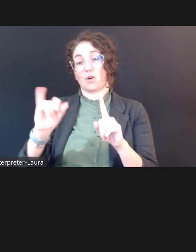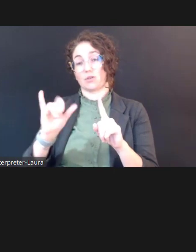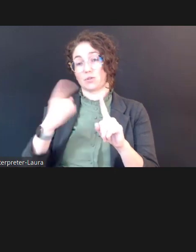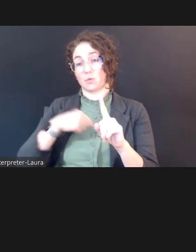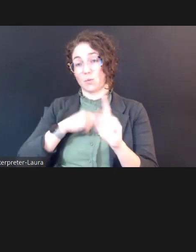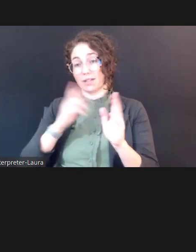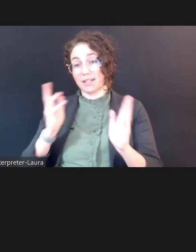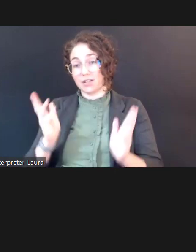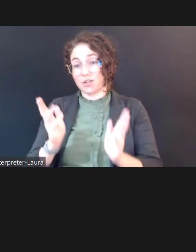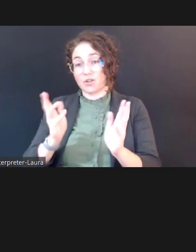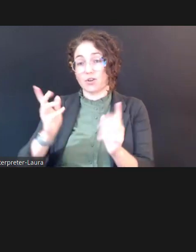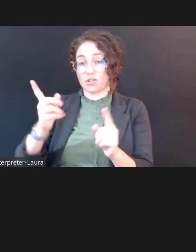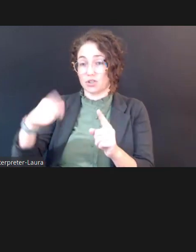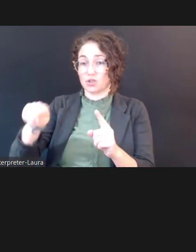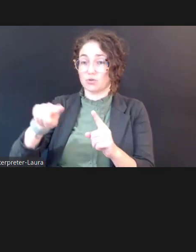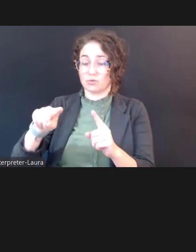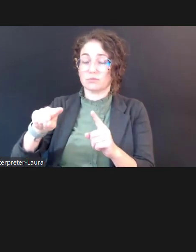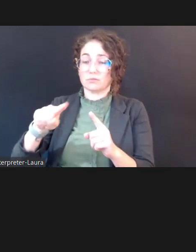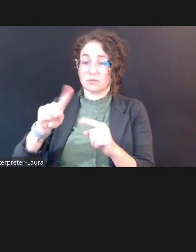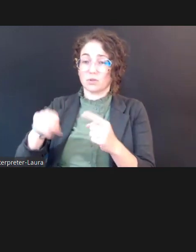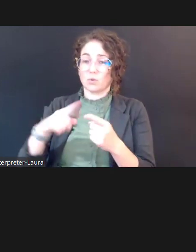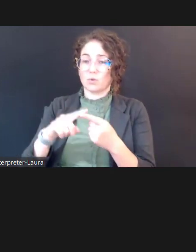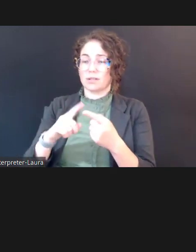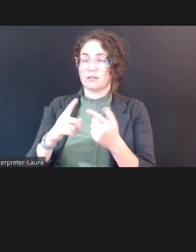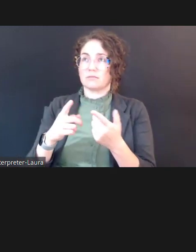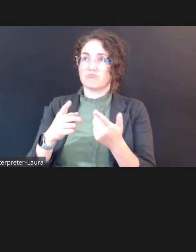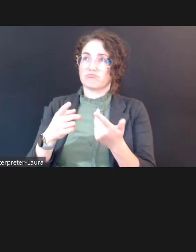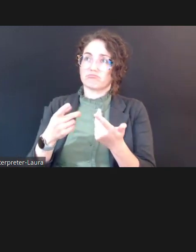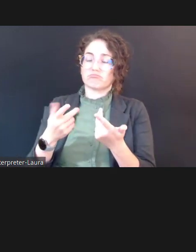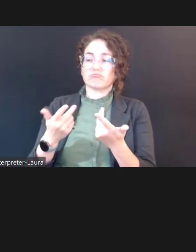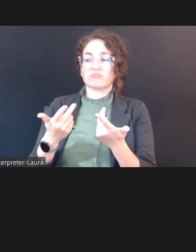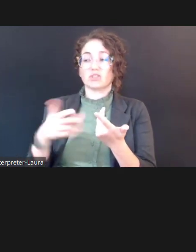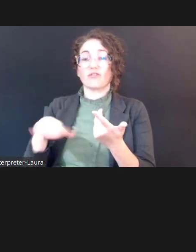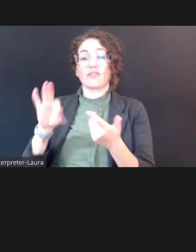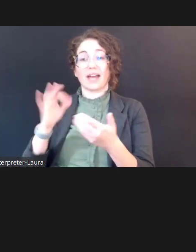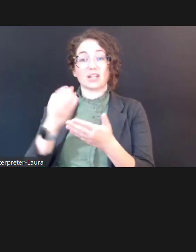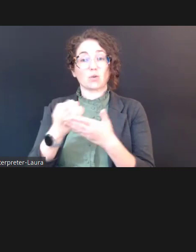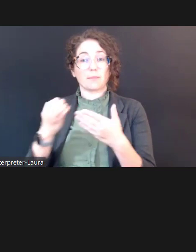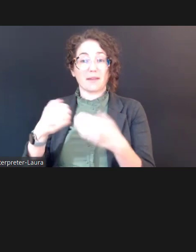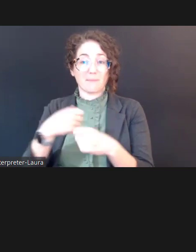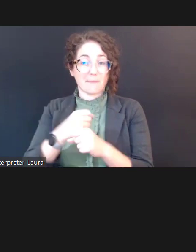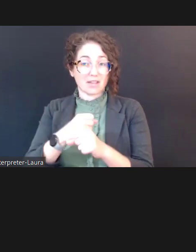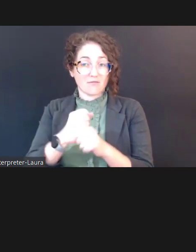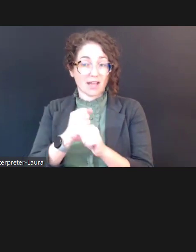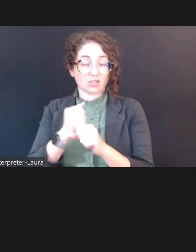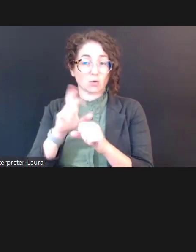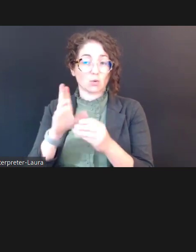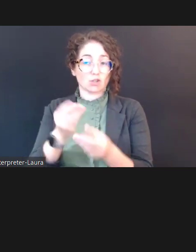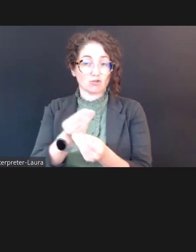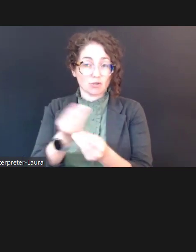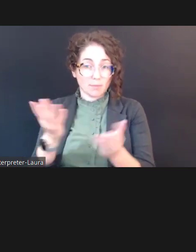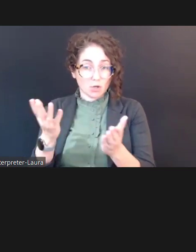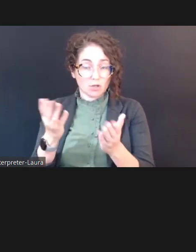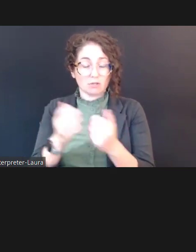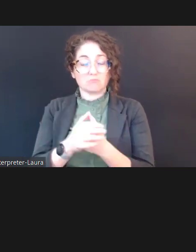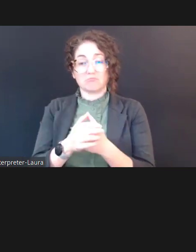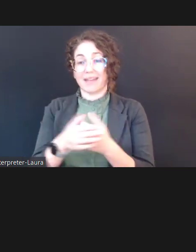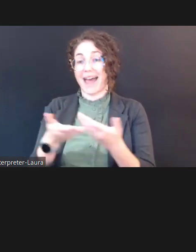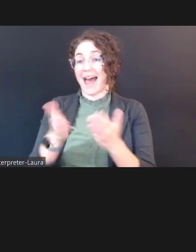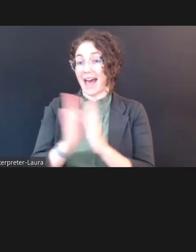With that said, we encourage you to when you find equipment manufacturer or distributor, ask to try several different ones before